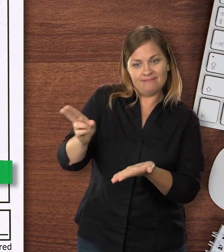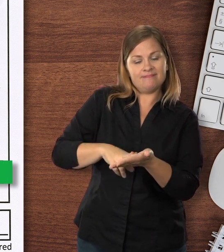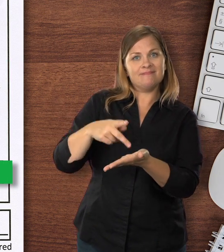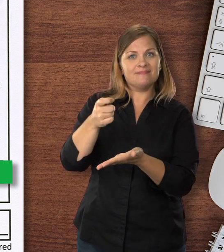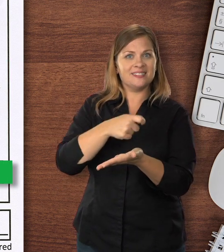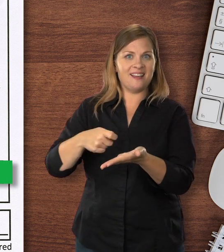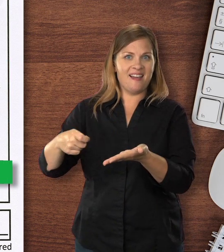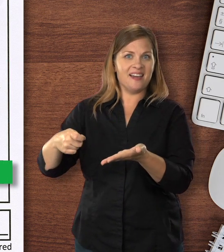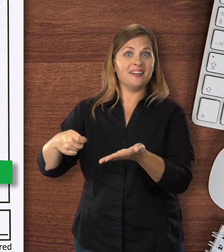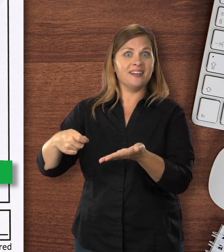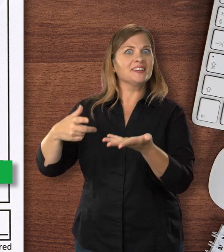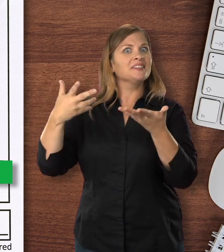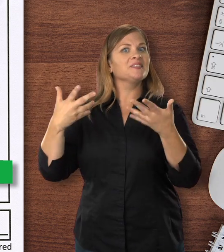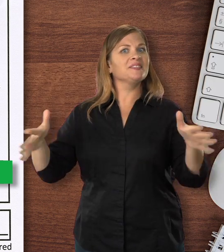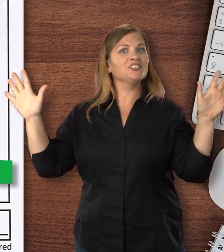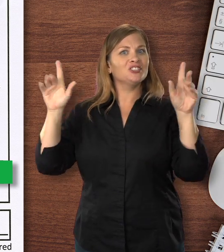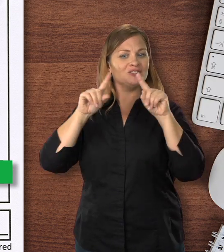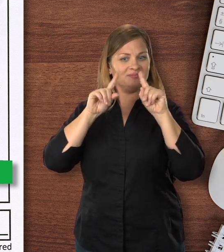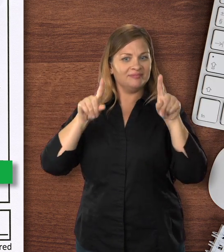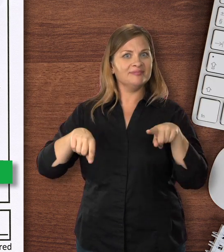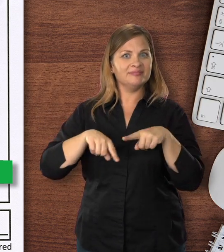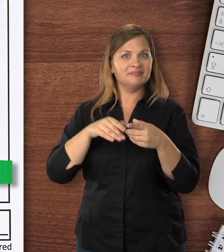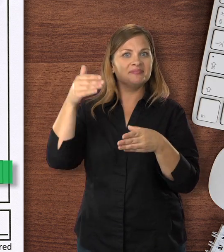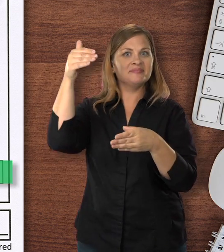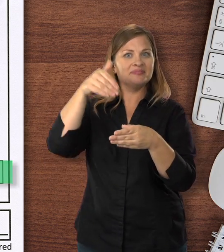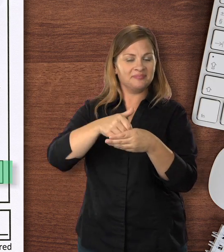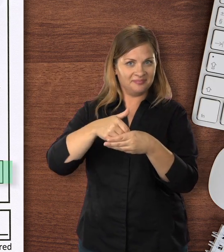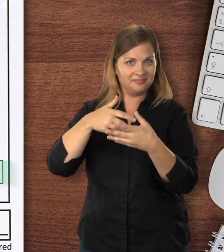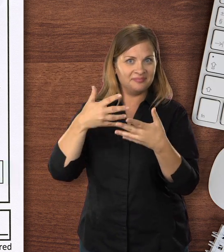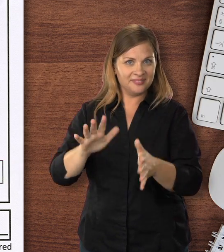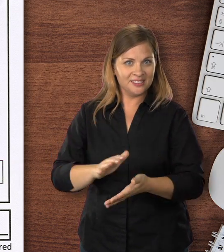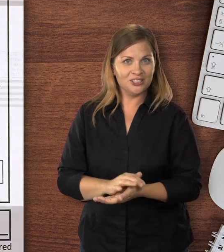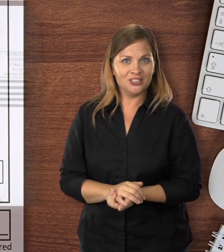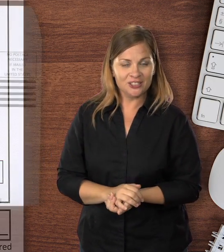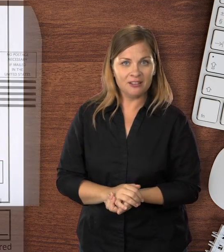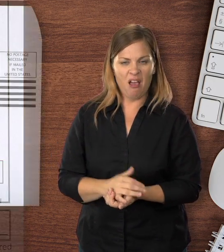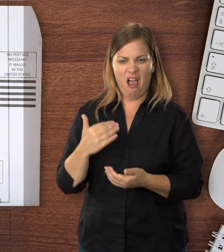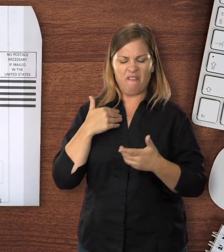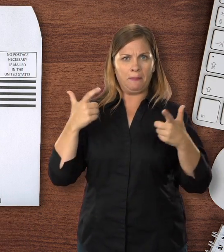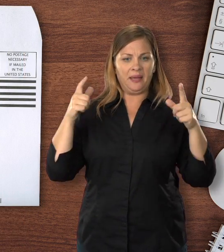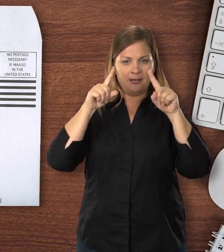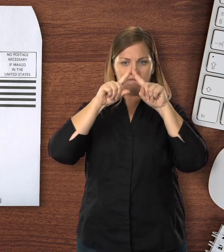Have the witness sign his or her name. Now you're done filling out this form!